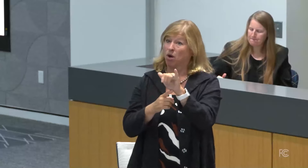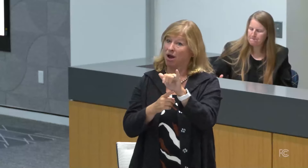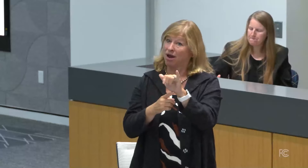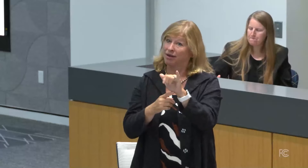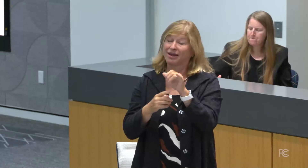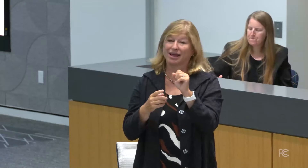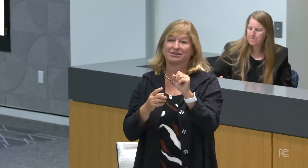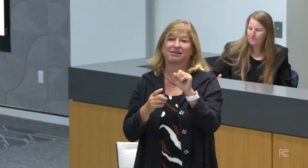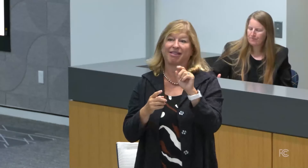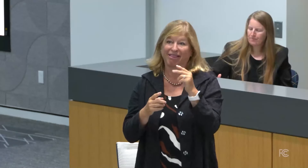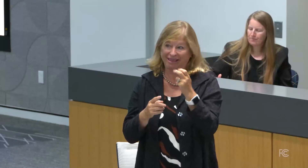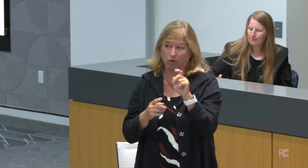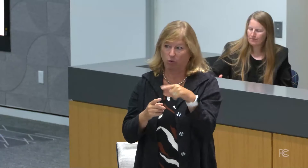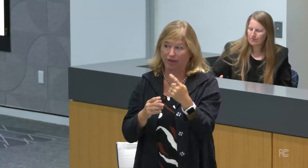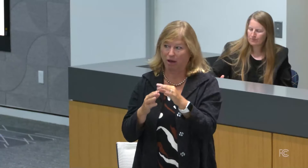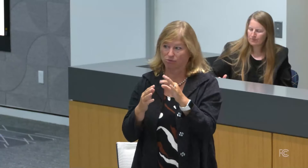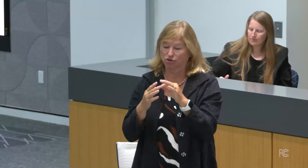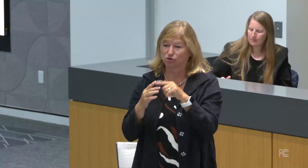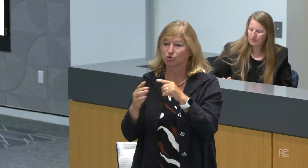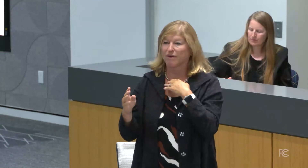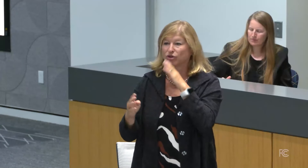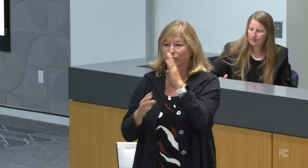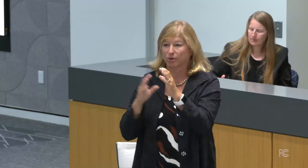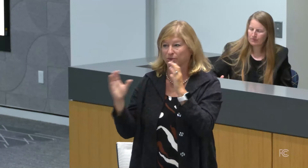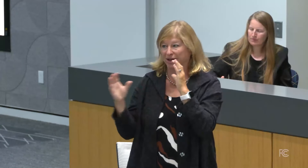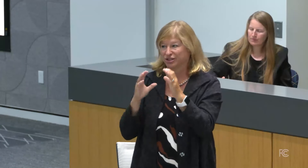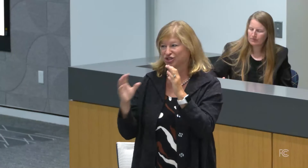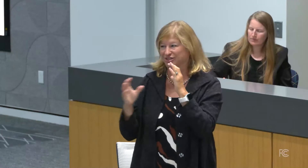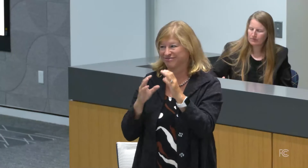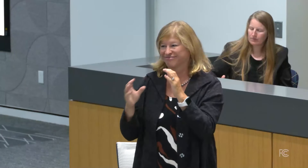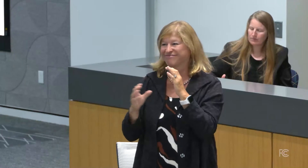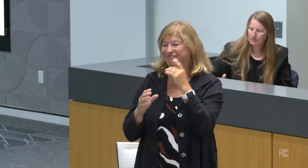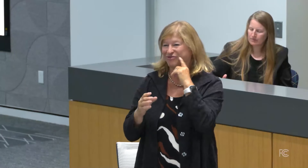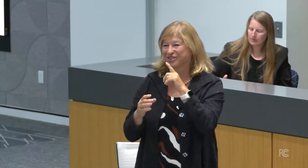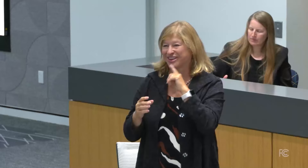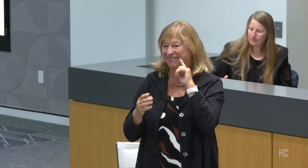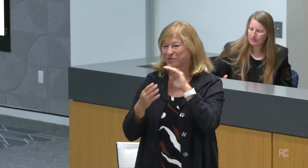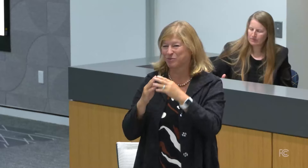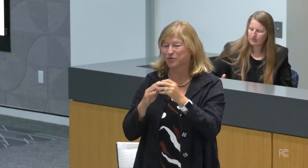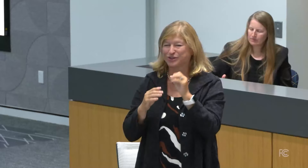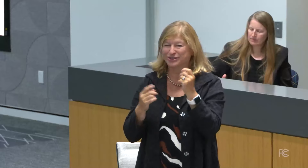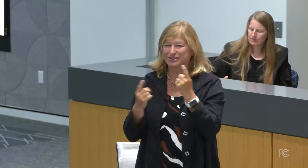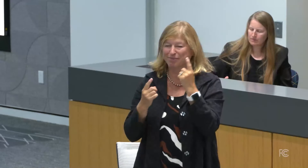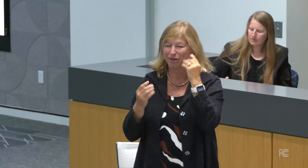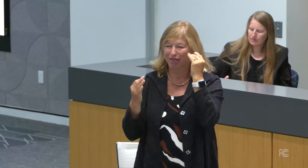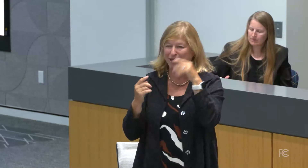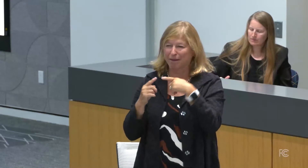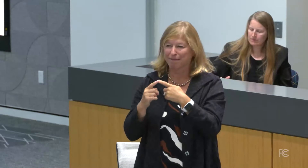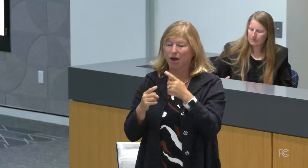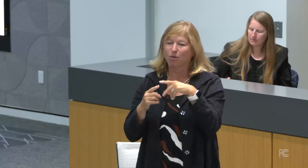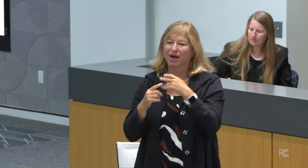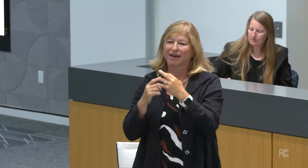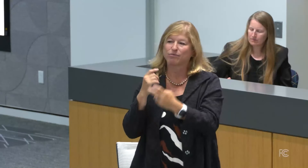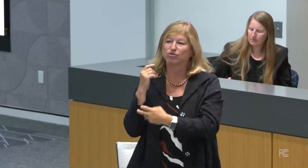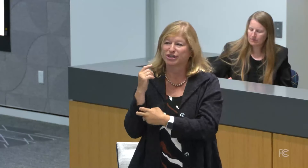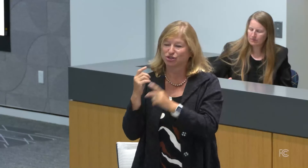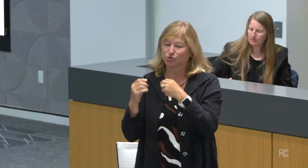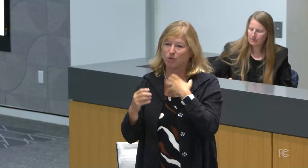TALKING ABOUT TTYS, THAT'S STILL AN OPTION. BUT IT IS NOT AN OPTION THAT